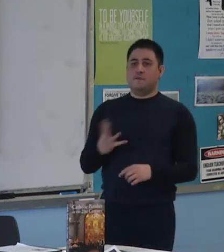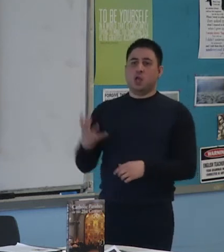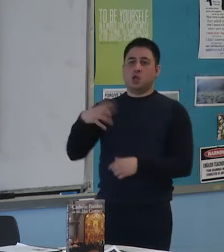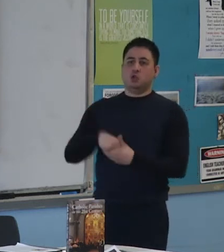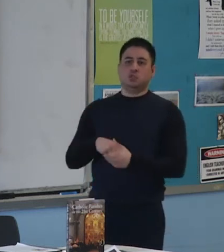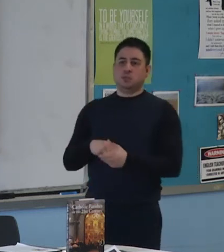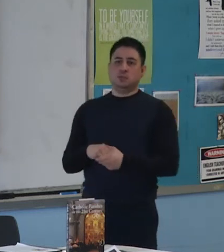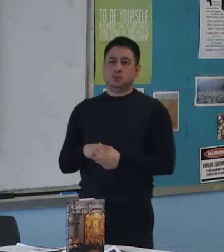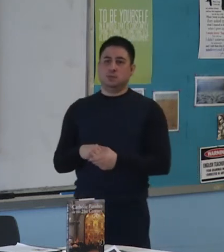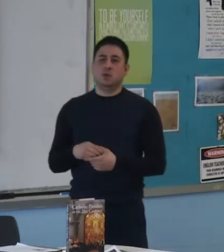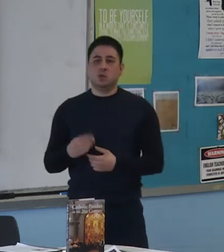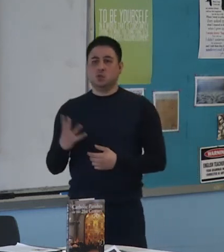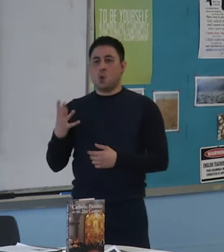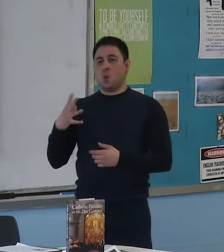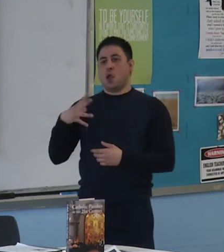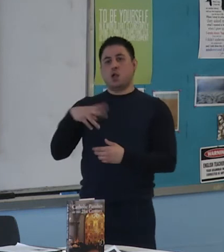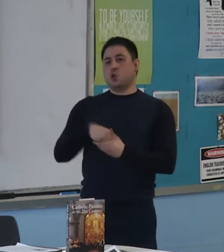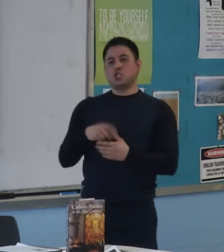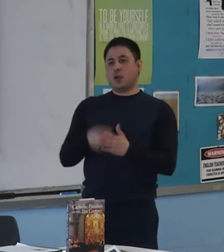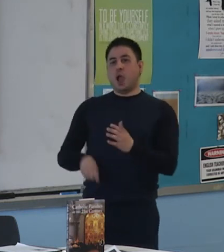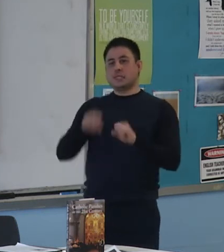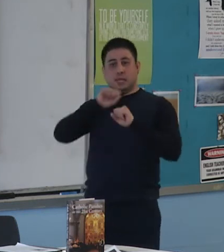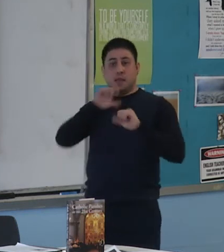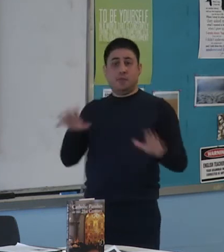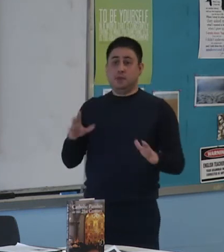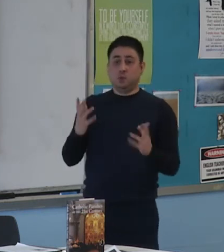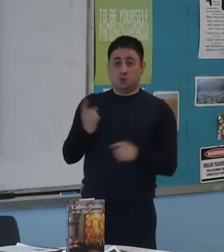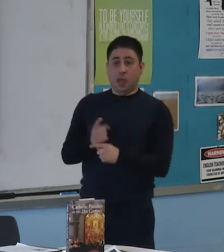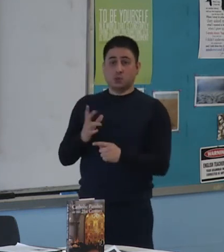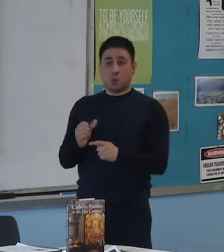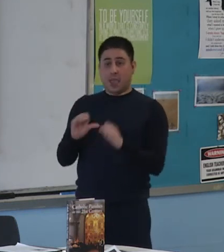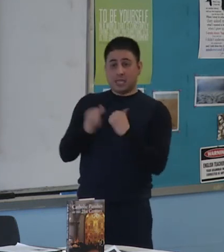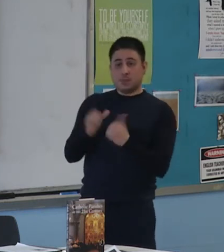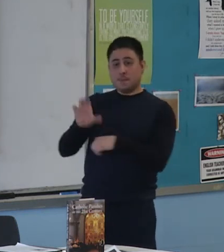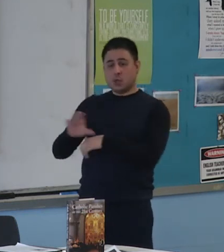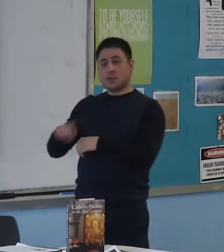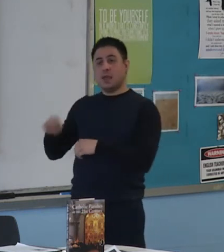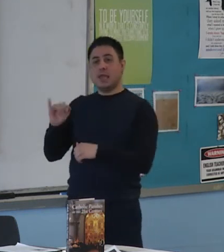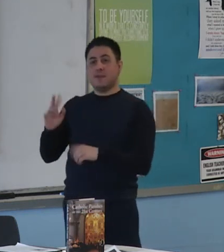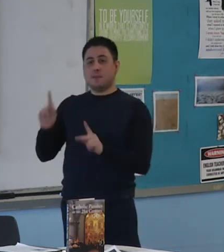And so we found in parishes or in the agencies where someone was designated saying